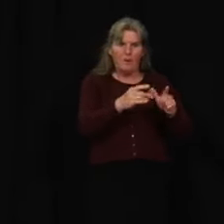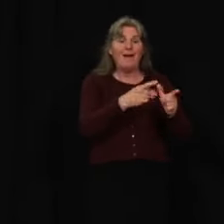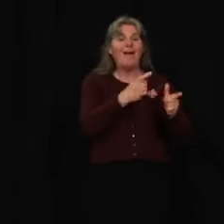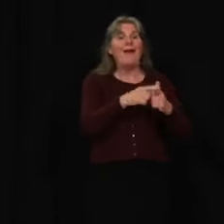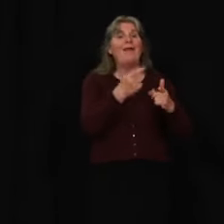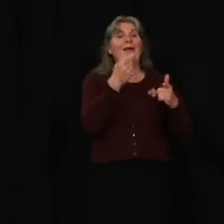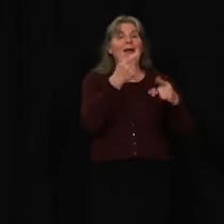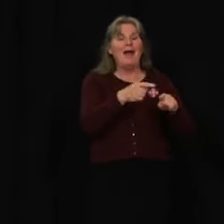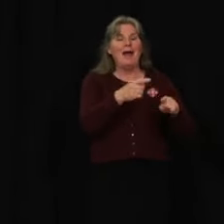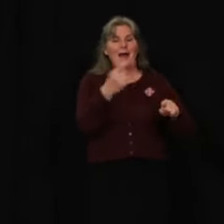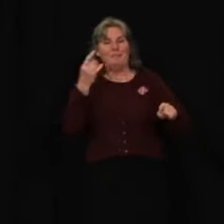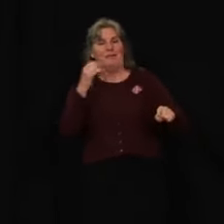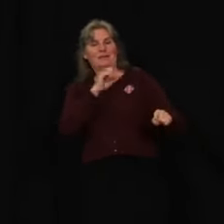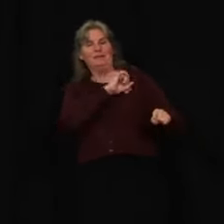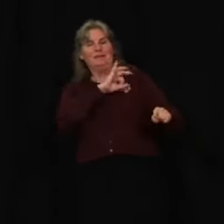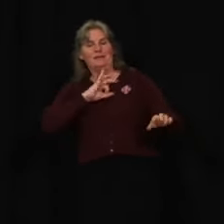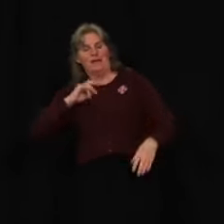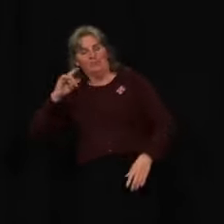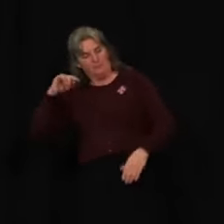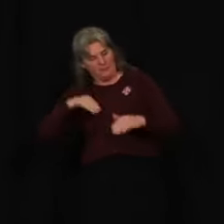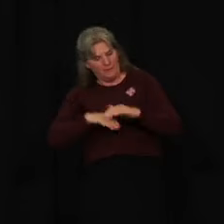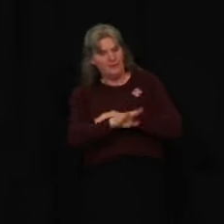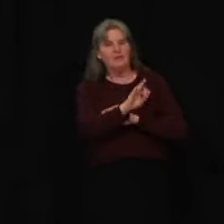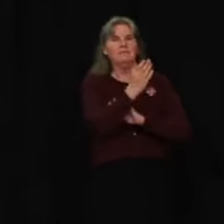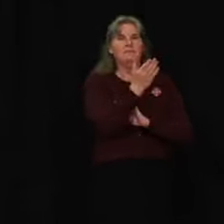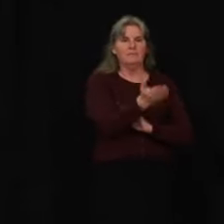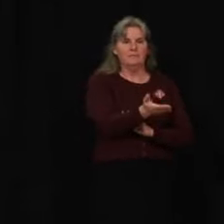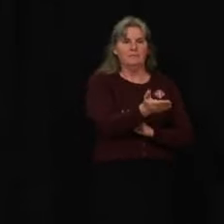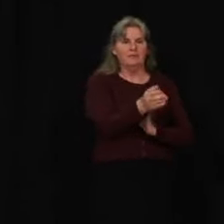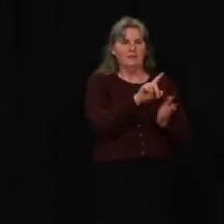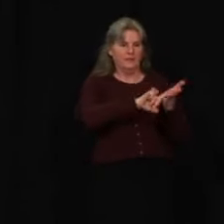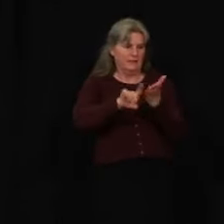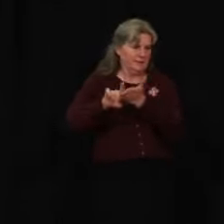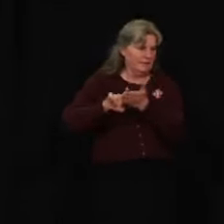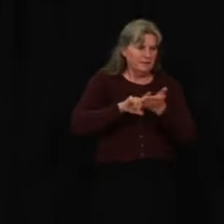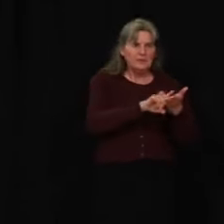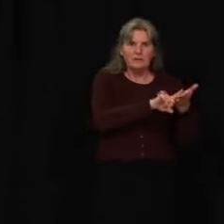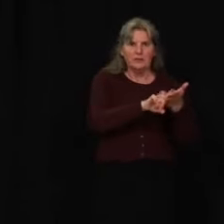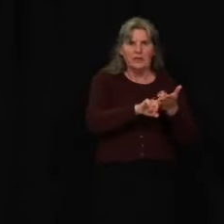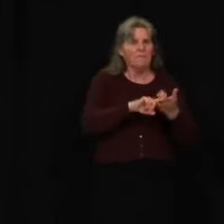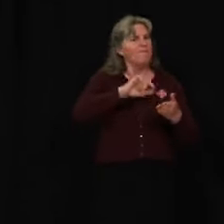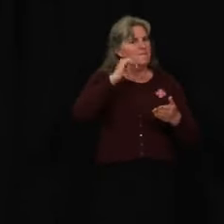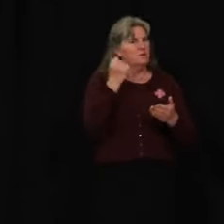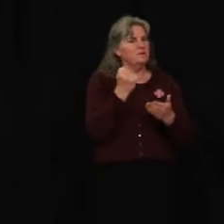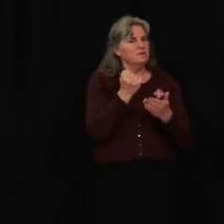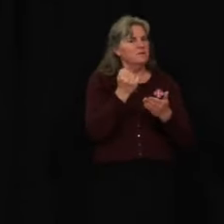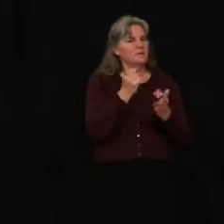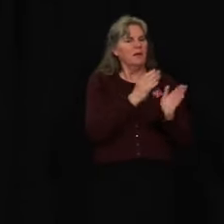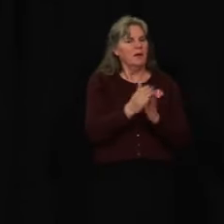Association of Yukon communities does, all those conduits of communications being up and running before COVID were